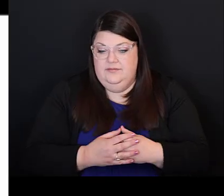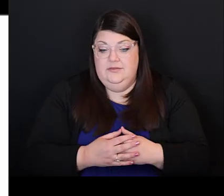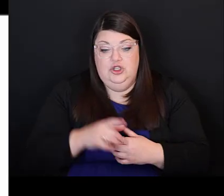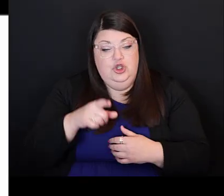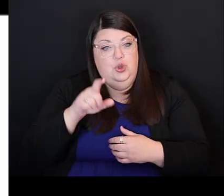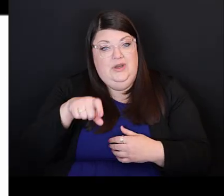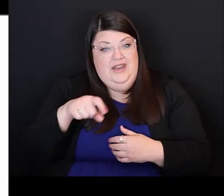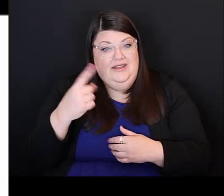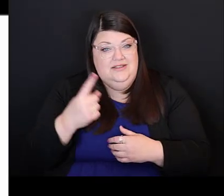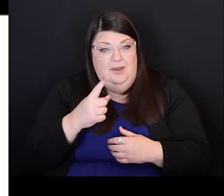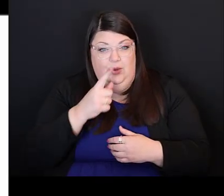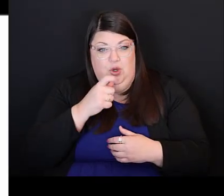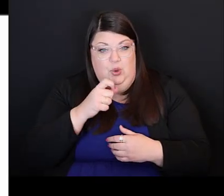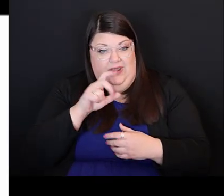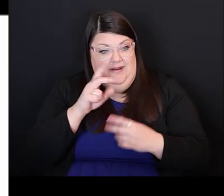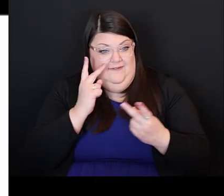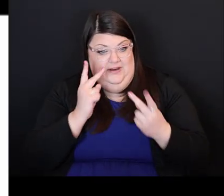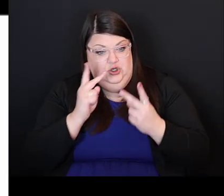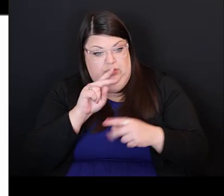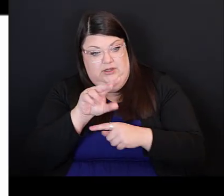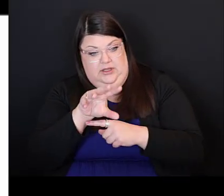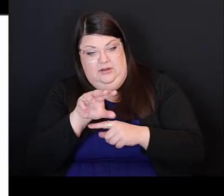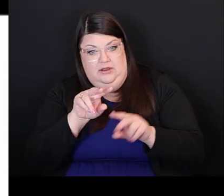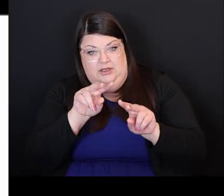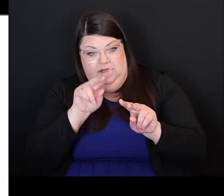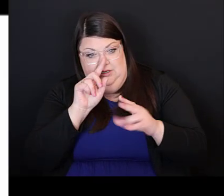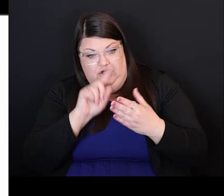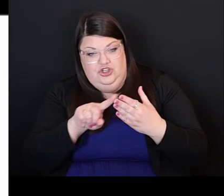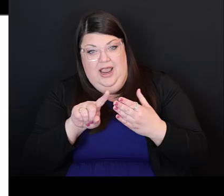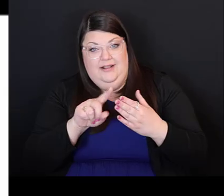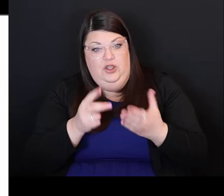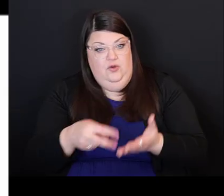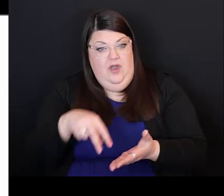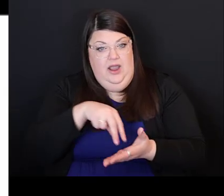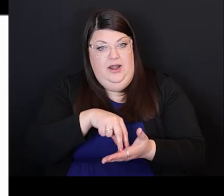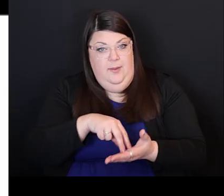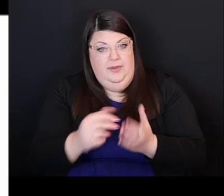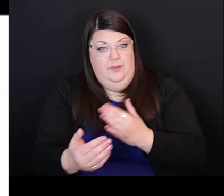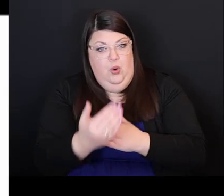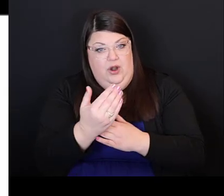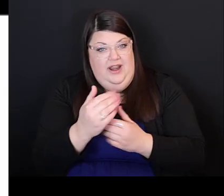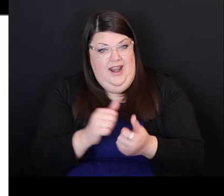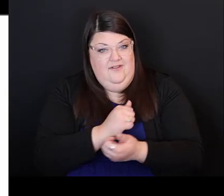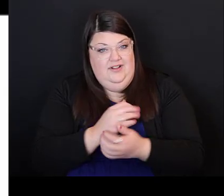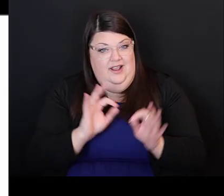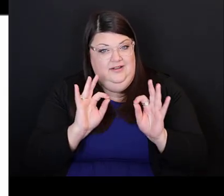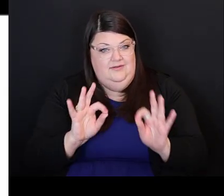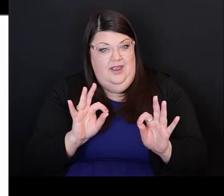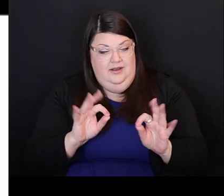Do you need for someone to make a visual check that you've gotten up in the morning and everything is OK?